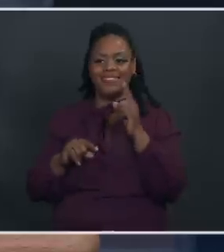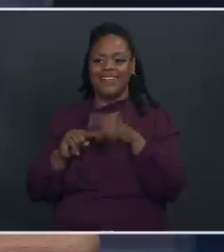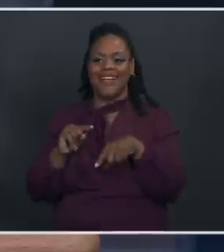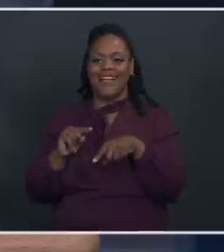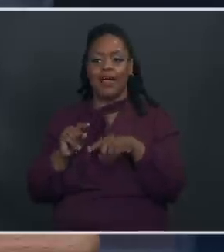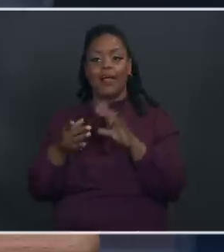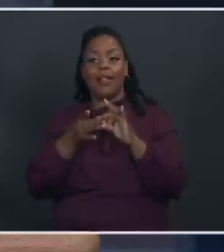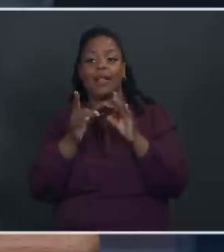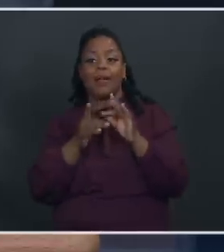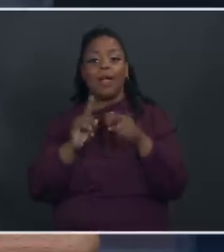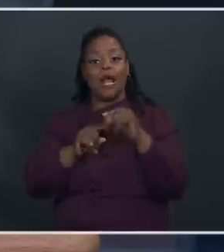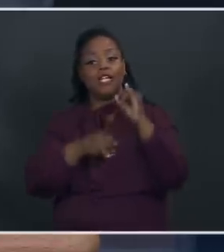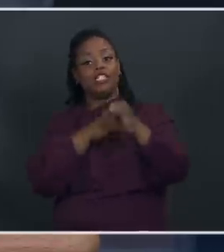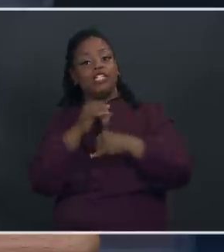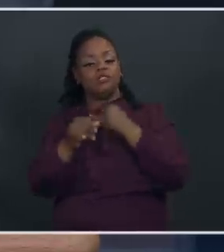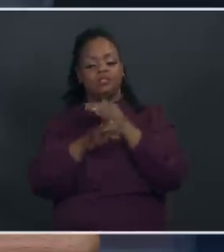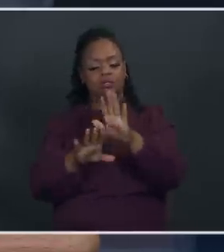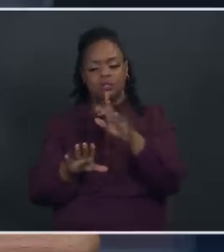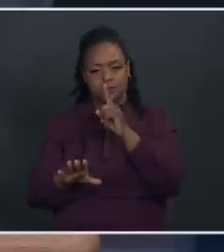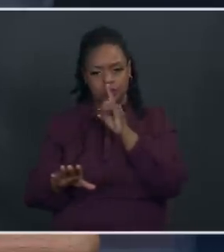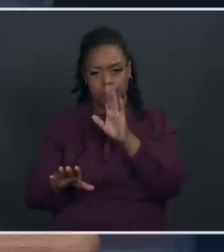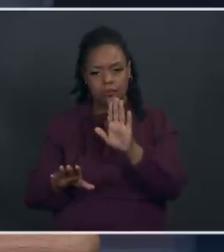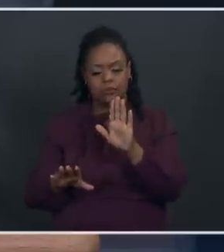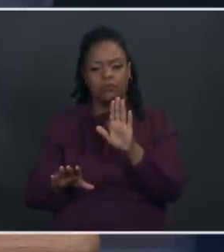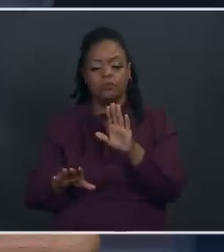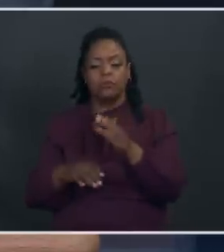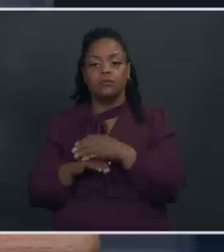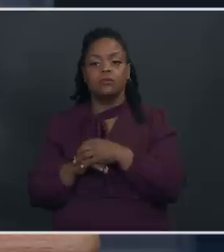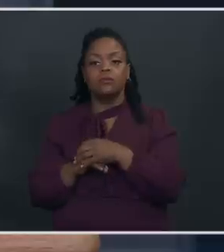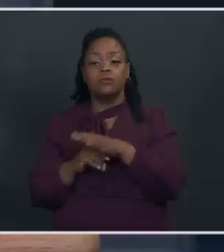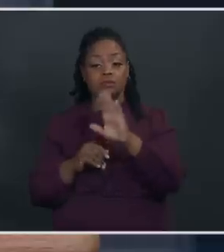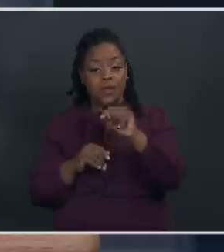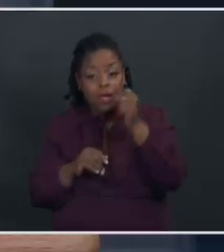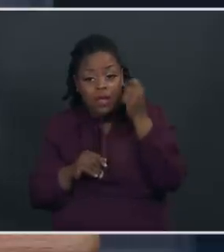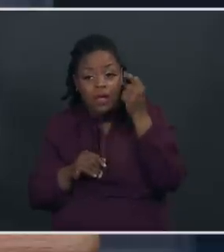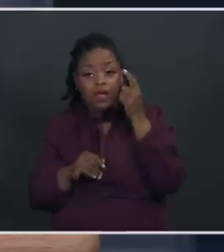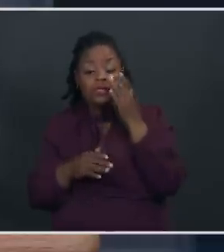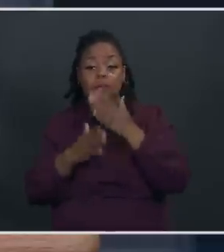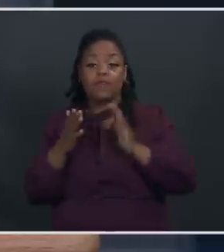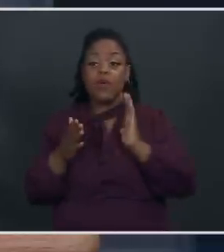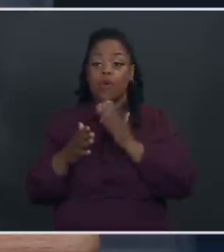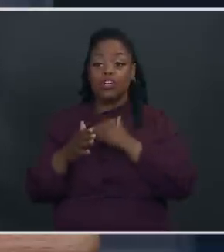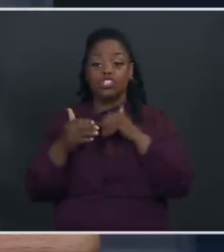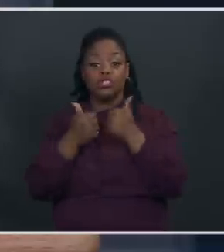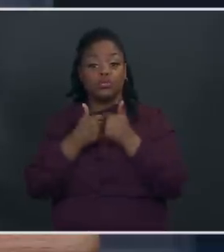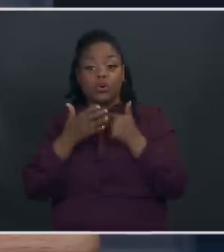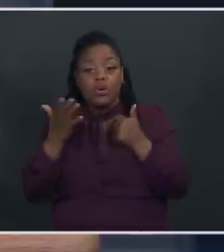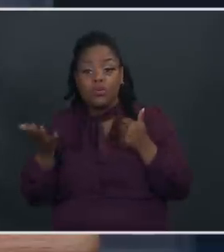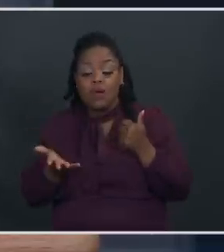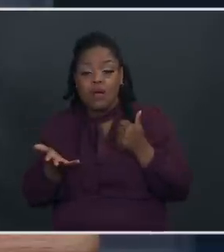but I am going to say that part of the challenge that we face here is a challenge that President Biden has already